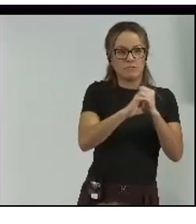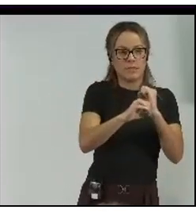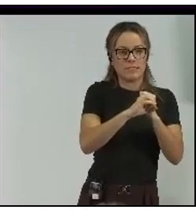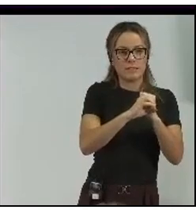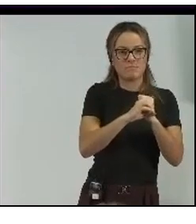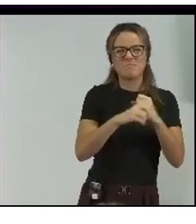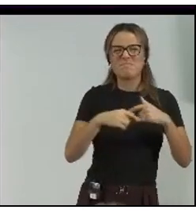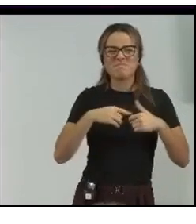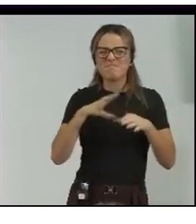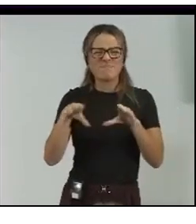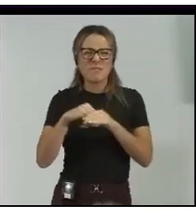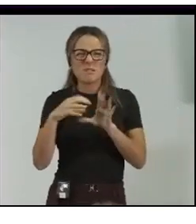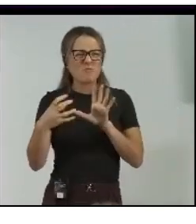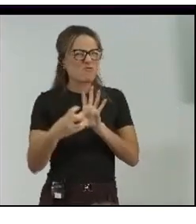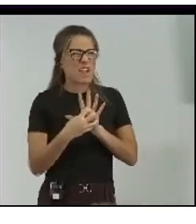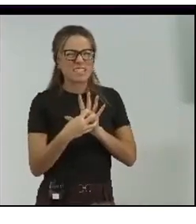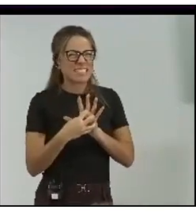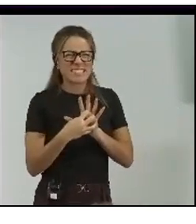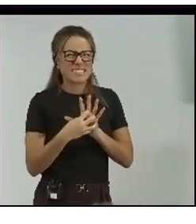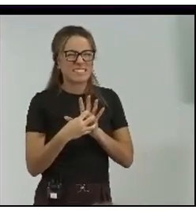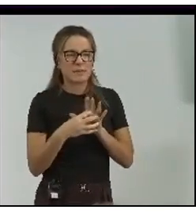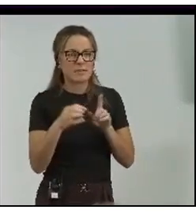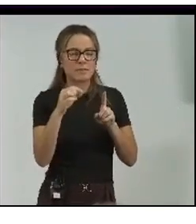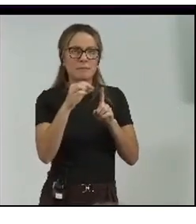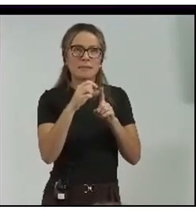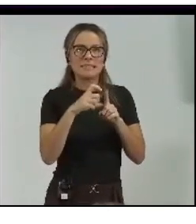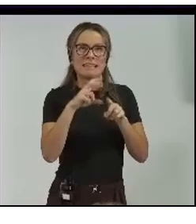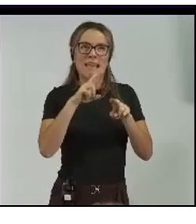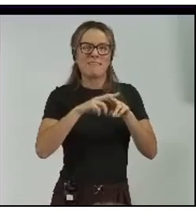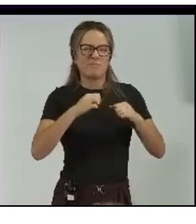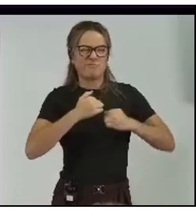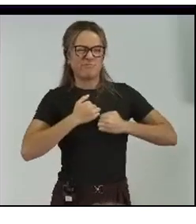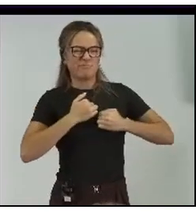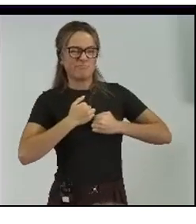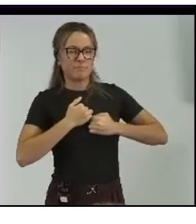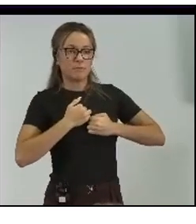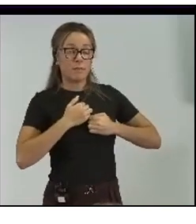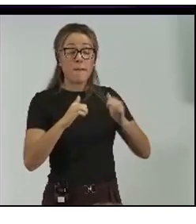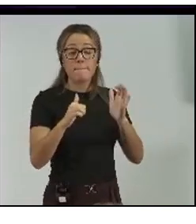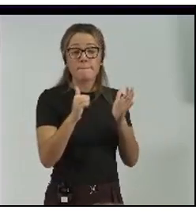created the PDFs, that stuff has happened all upfront, but marketing definitely.